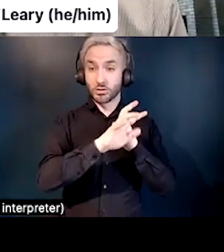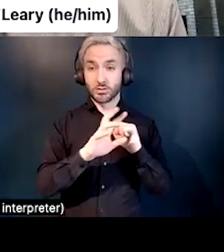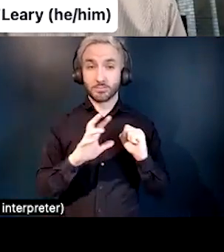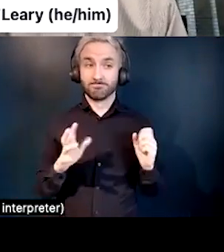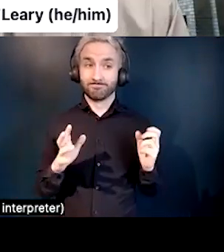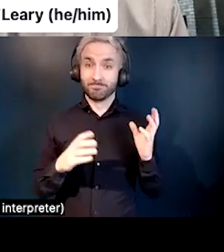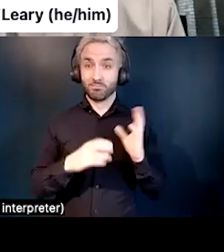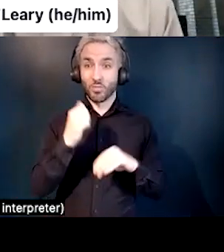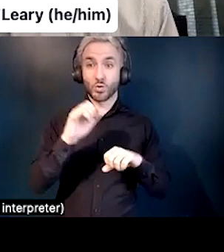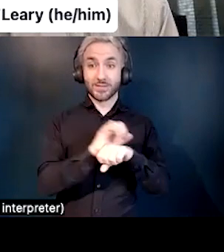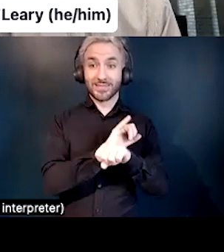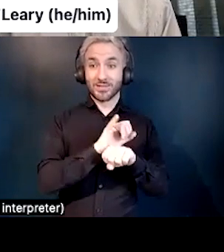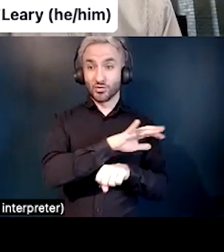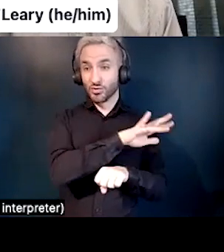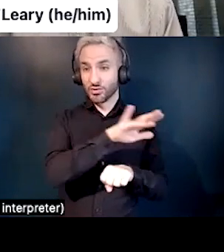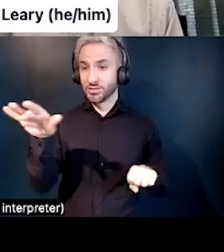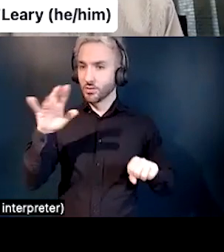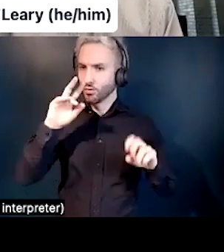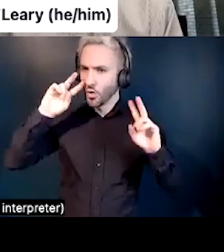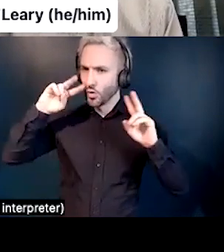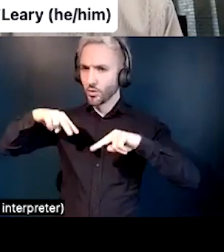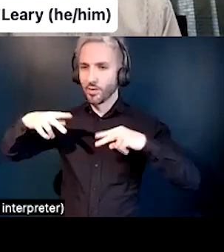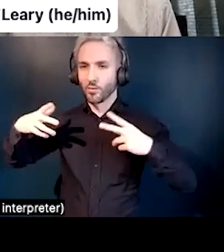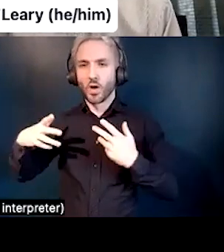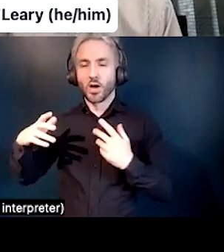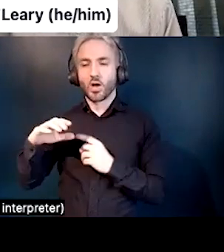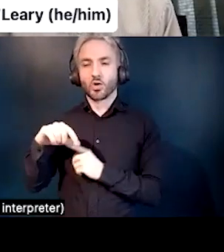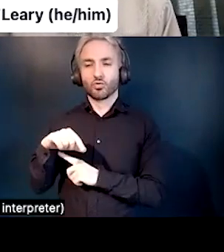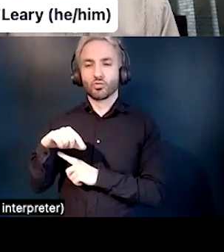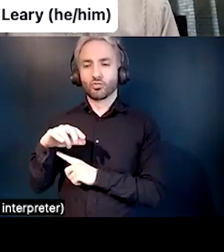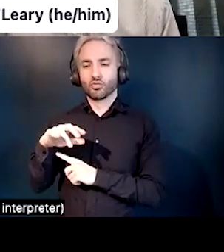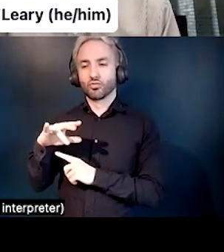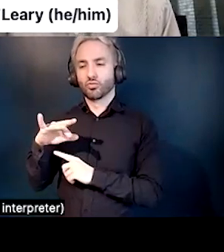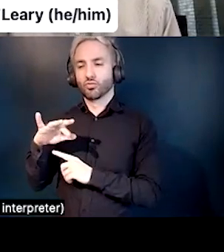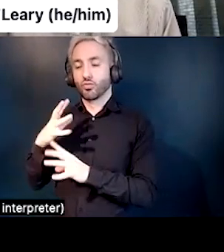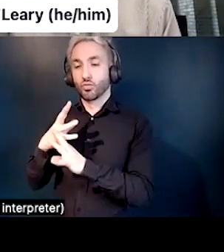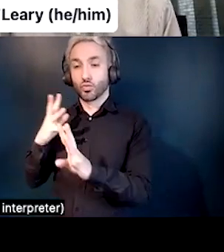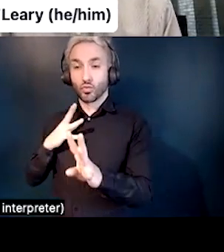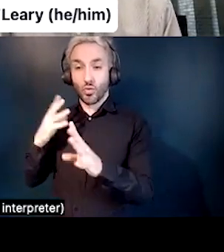be looking at the QM on a daily basis. Some would be looking at it hour by hour,